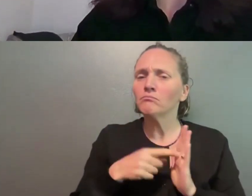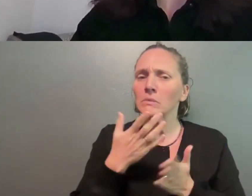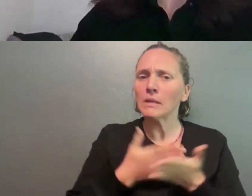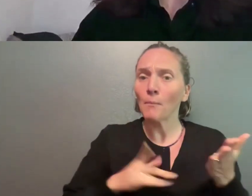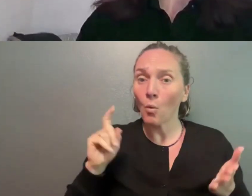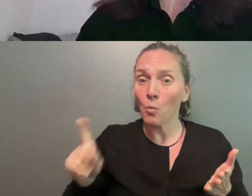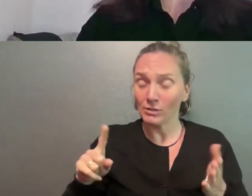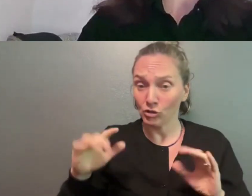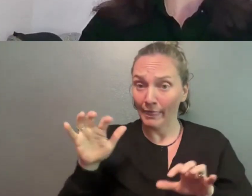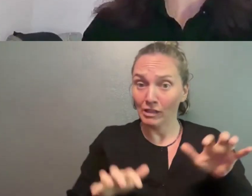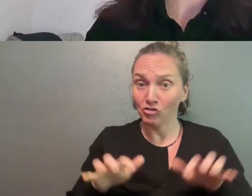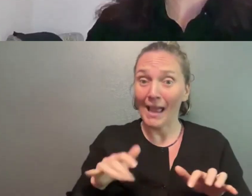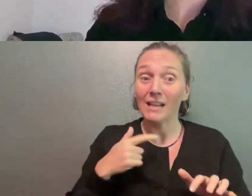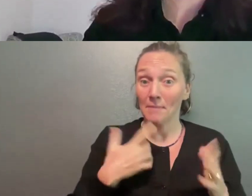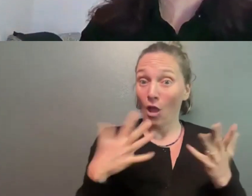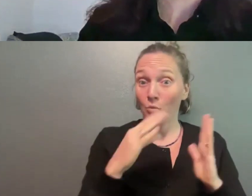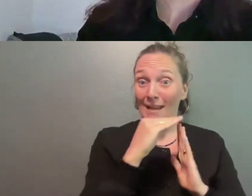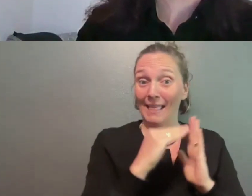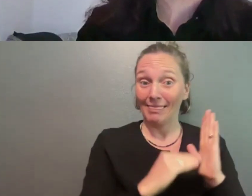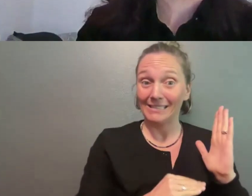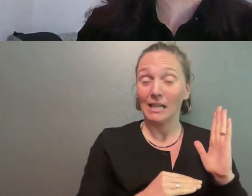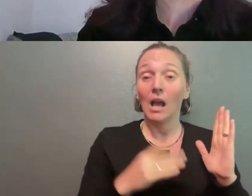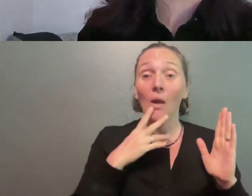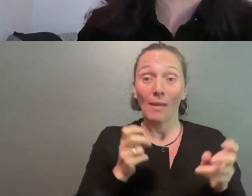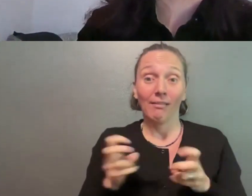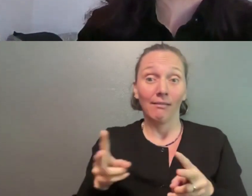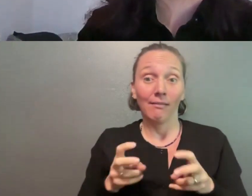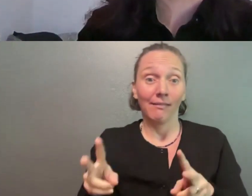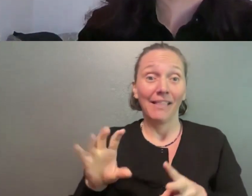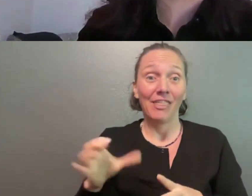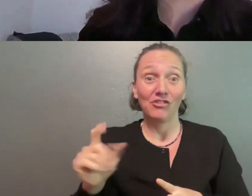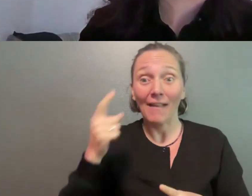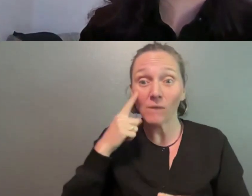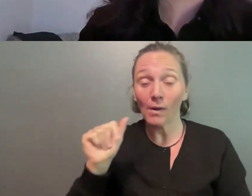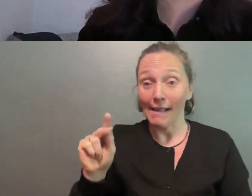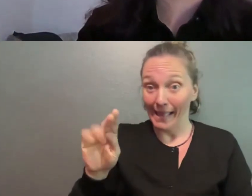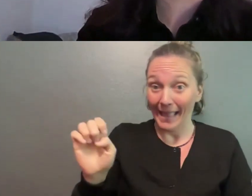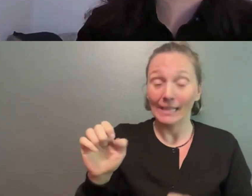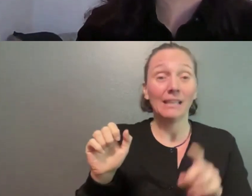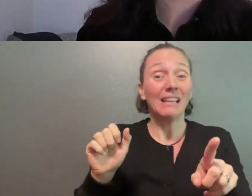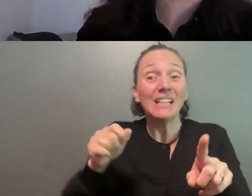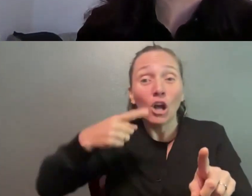and so I'm going to re-drop those in the chat for you, Annie. And if you want to verbally answer a few of those